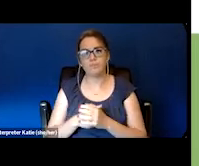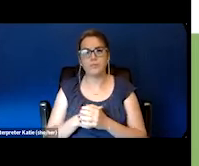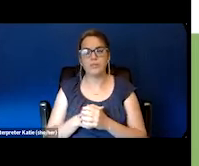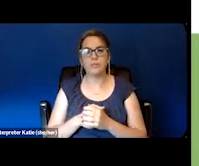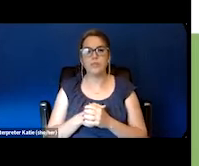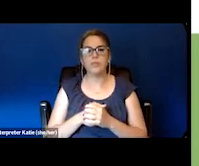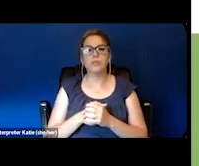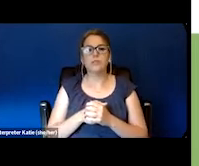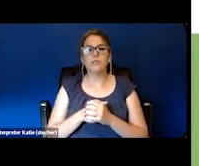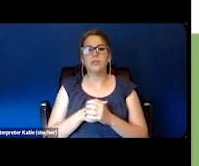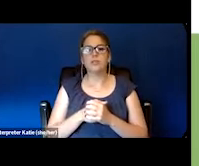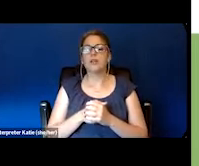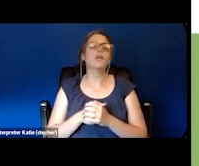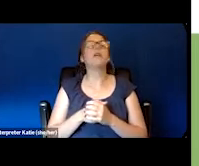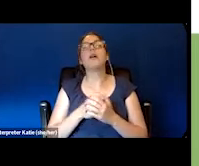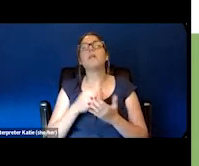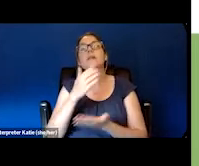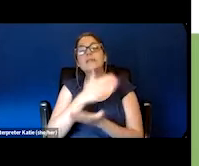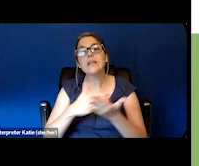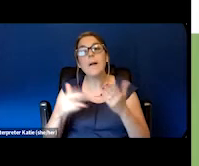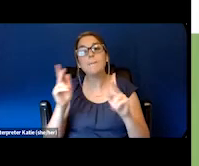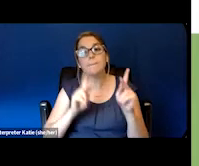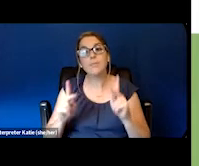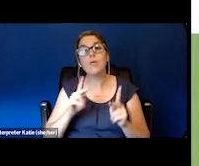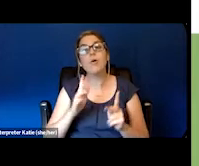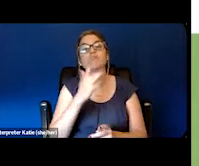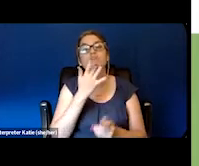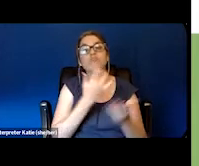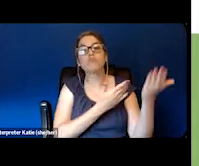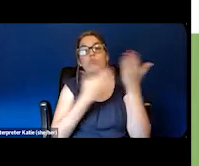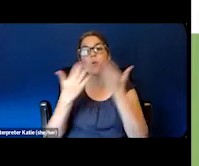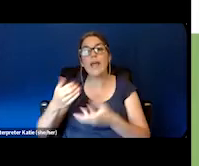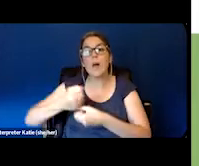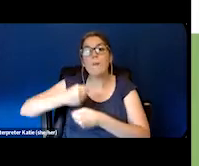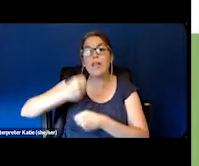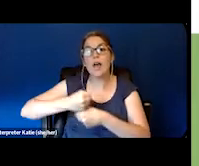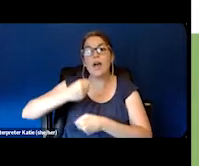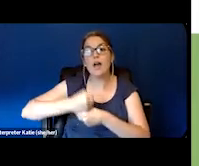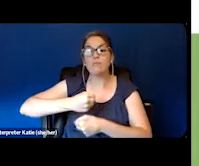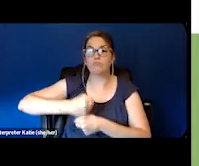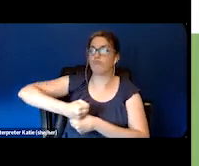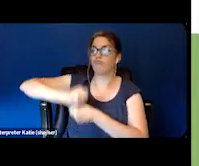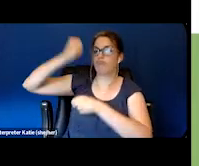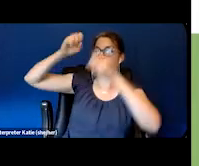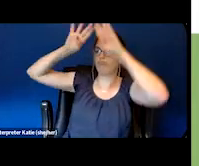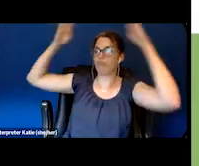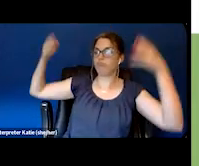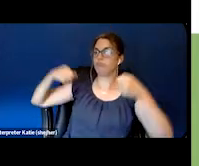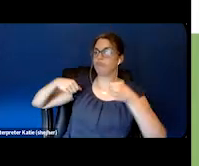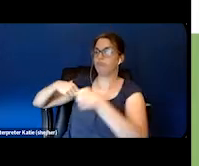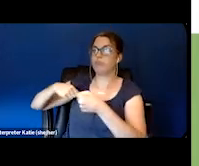bring large umbrellas so that they can meet out there regardless of when there's sun, there's shade,